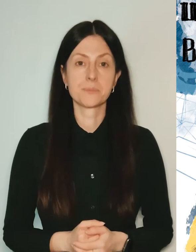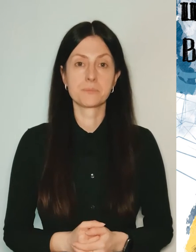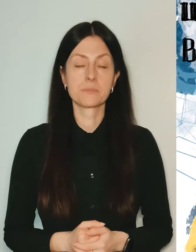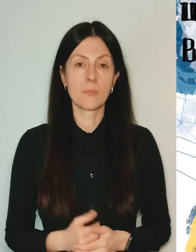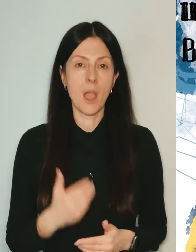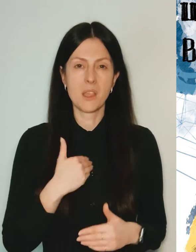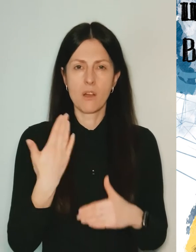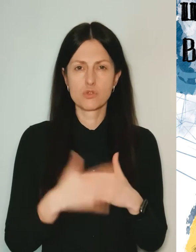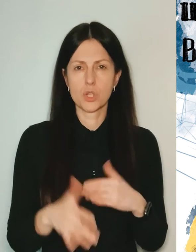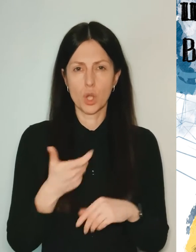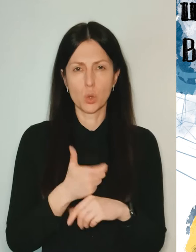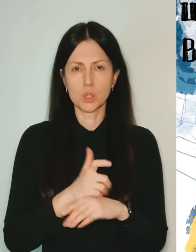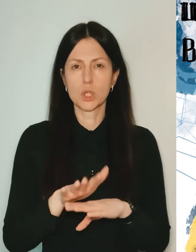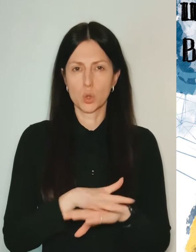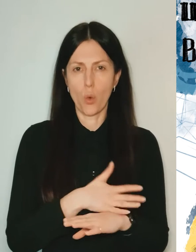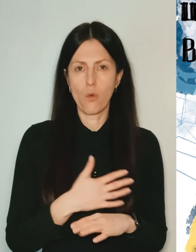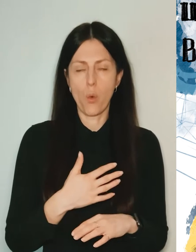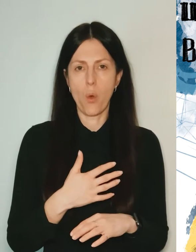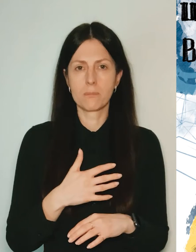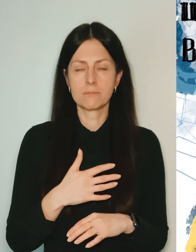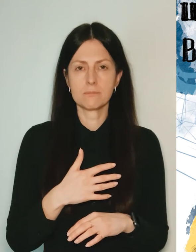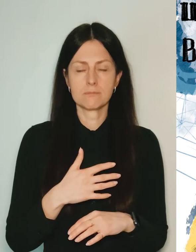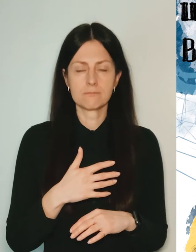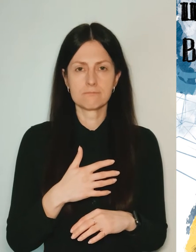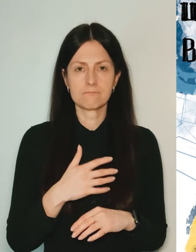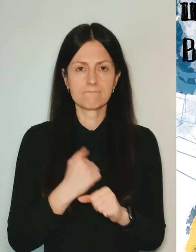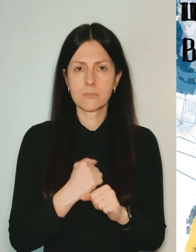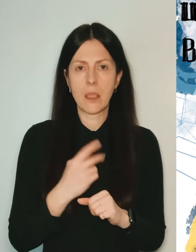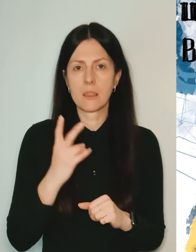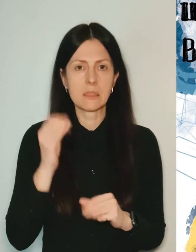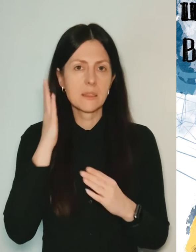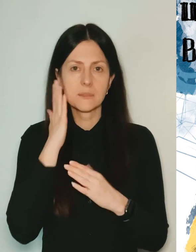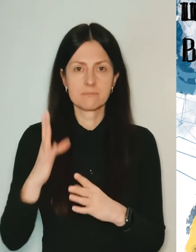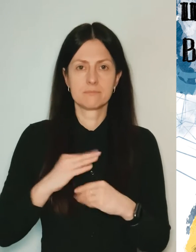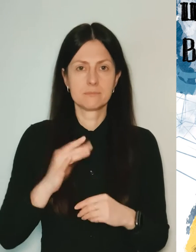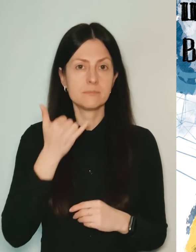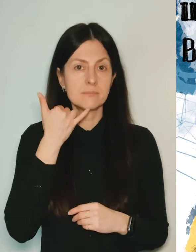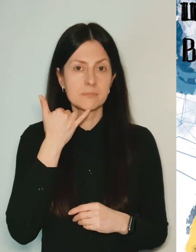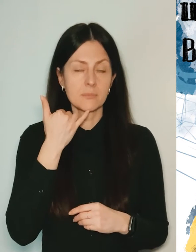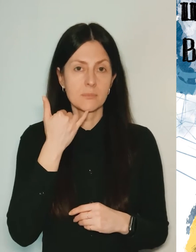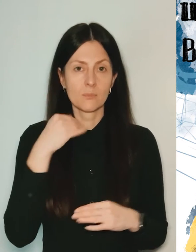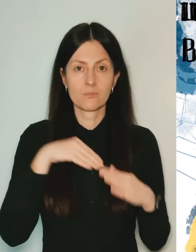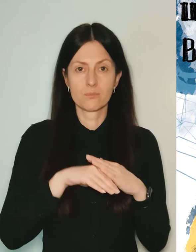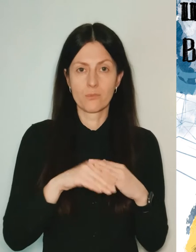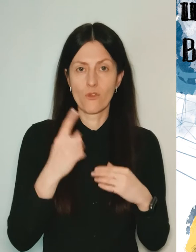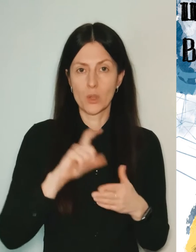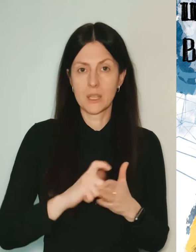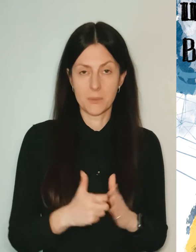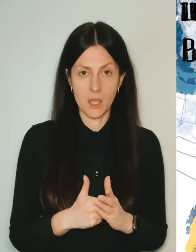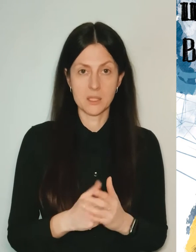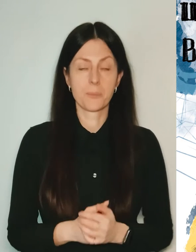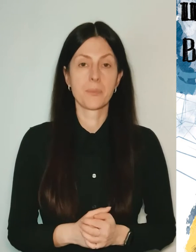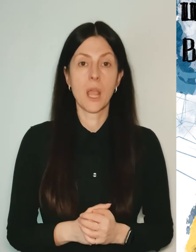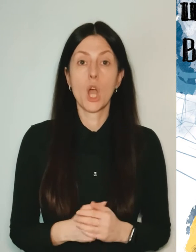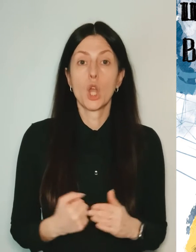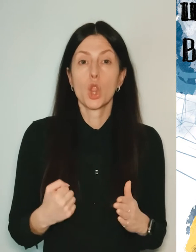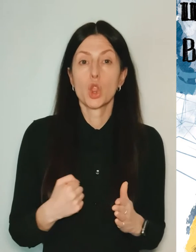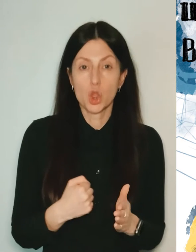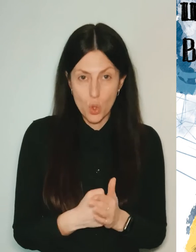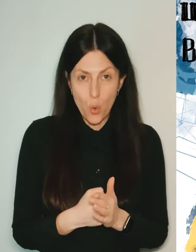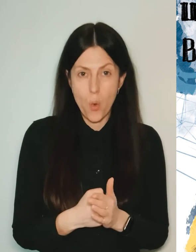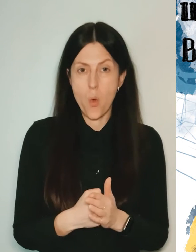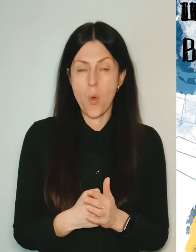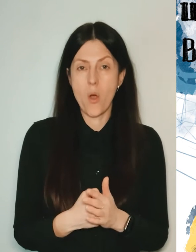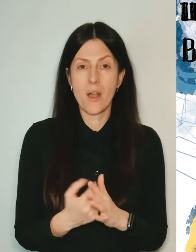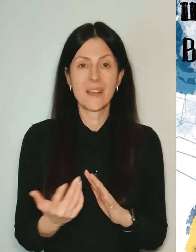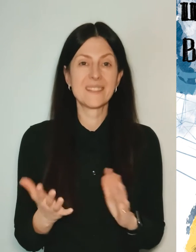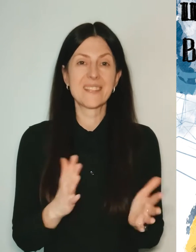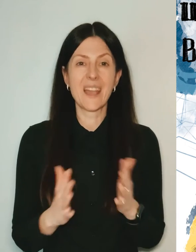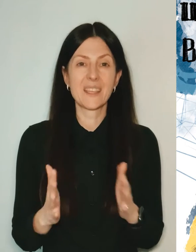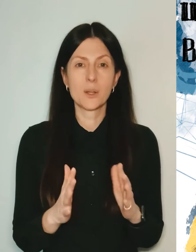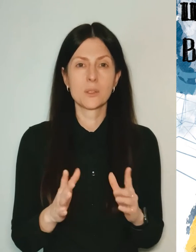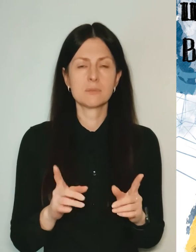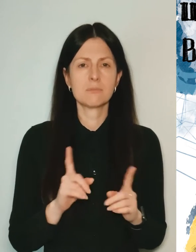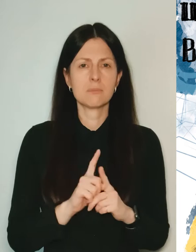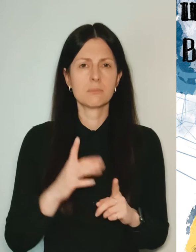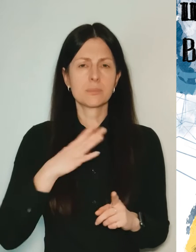I have been used to sleep with my phone in the same room for a long time, and before some of Biden's predictions about the war,